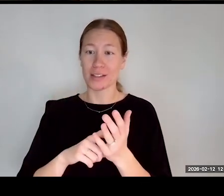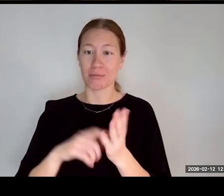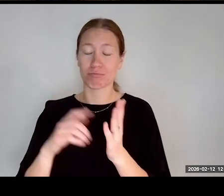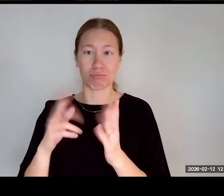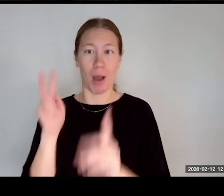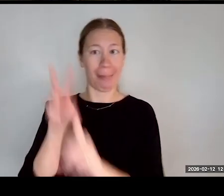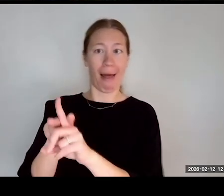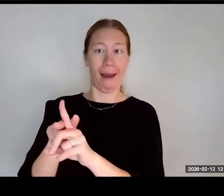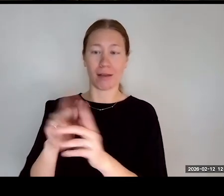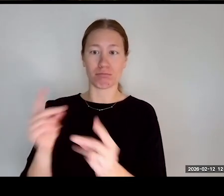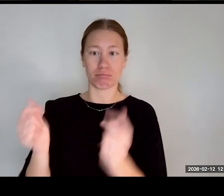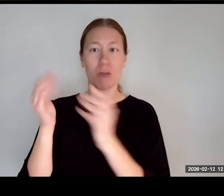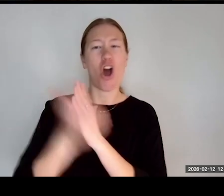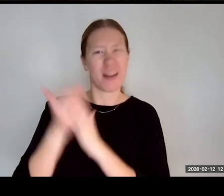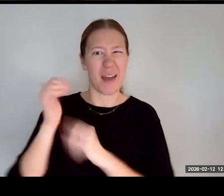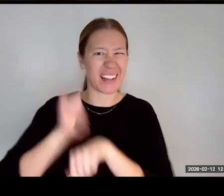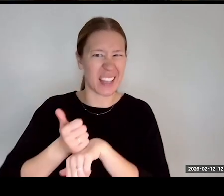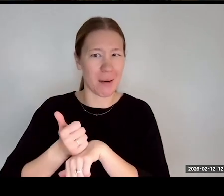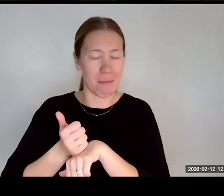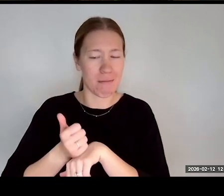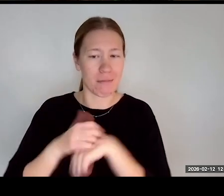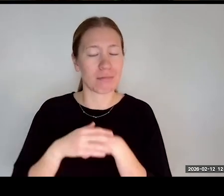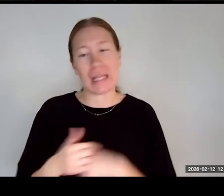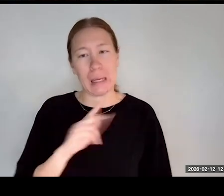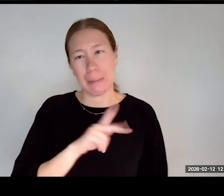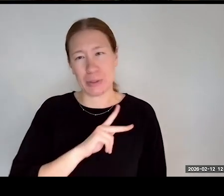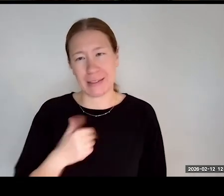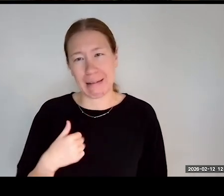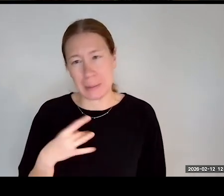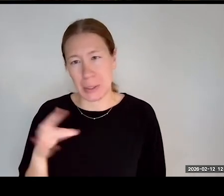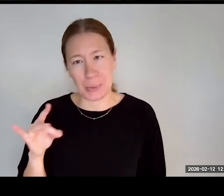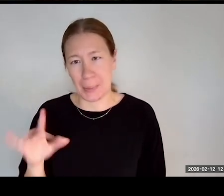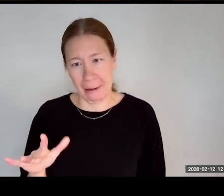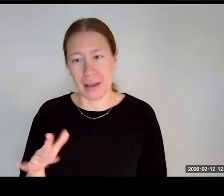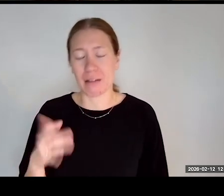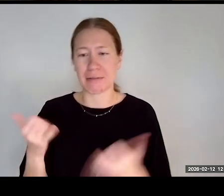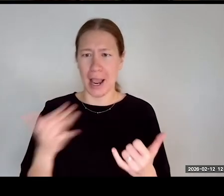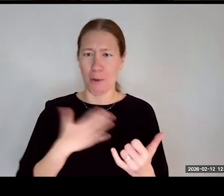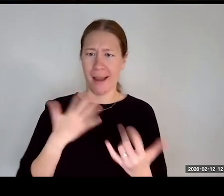This is the default style. I personally don't like this very much. It's gotten rid of my manual styling